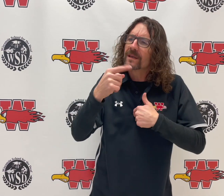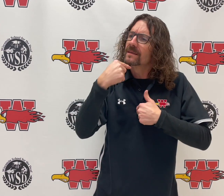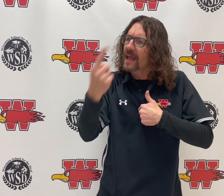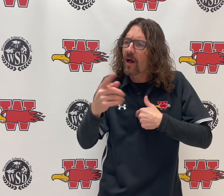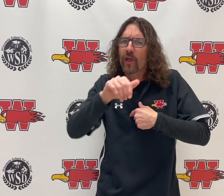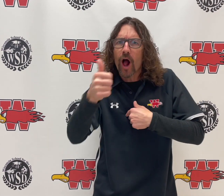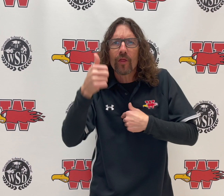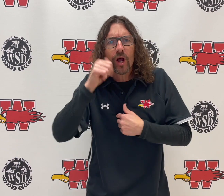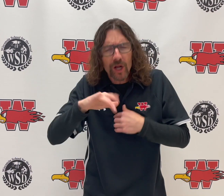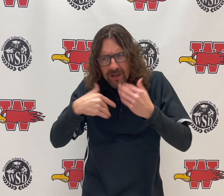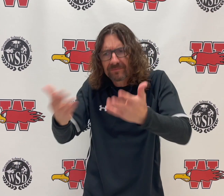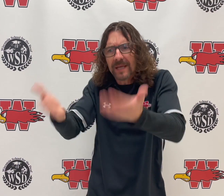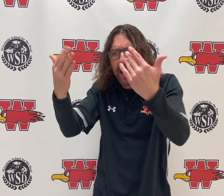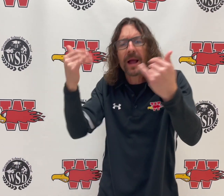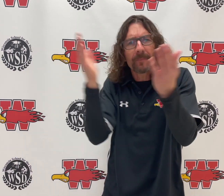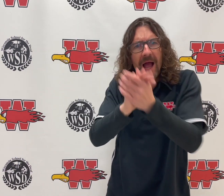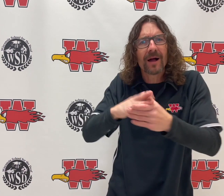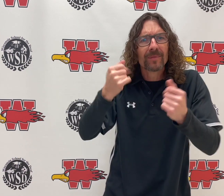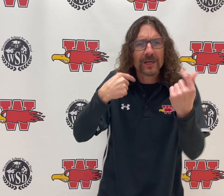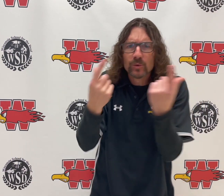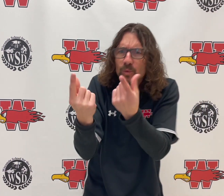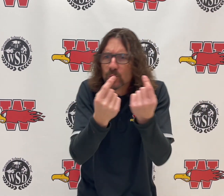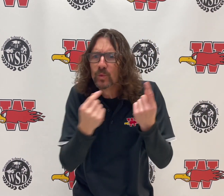She'll tell the other girls "Come on, we can do this."